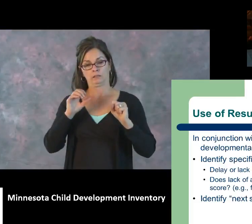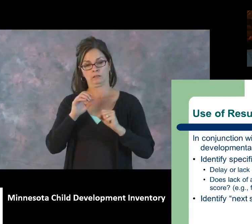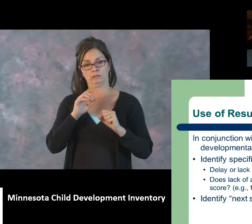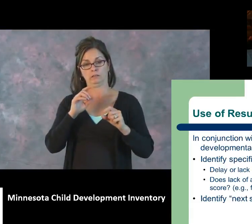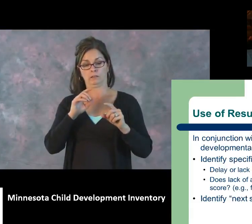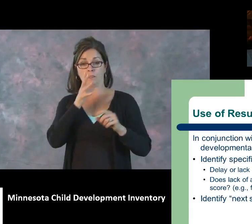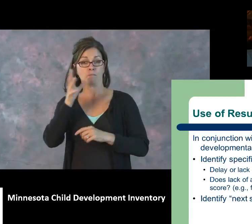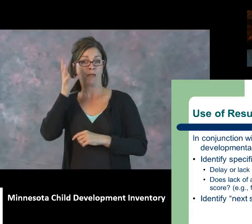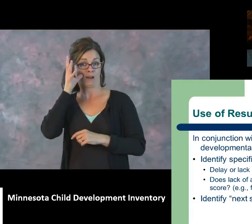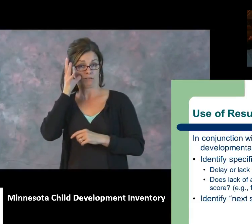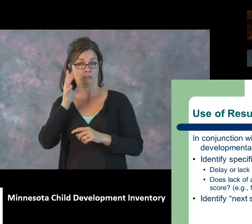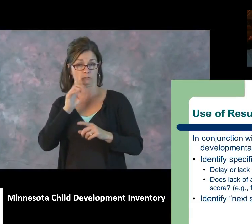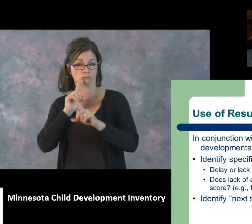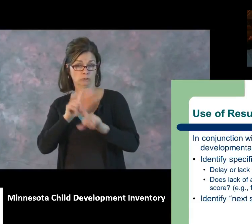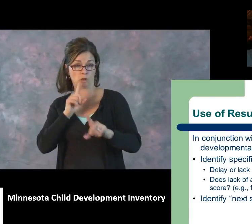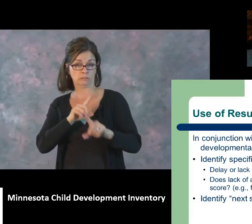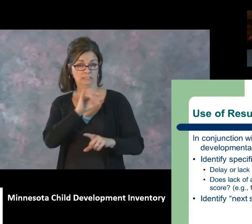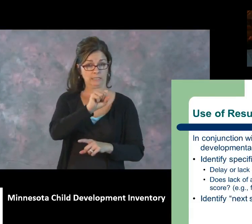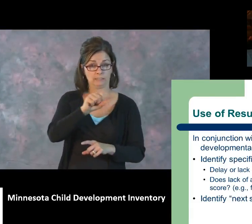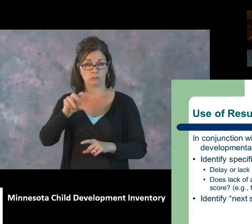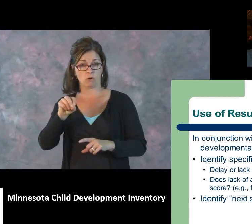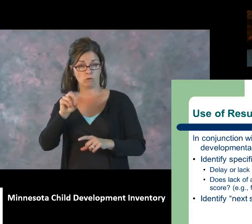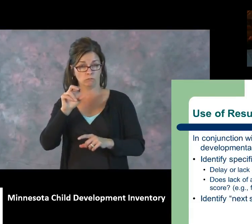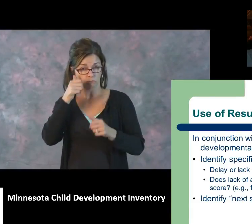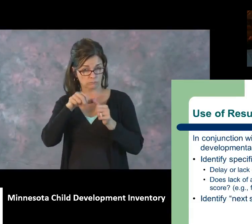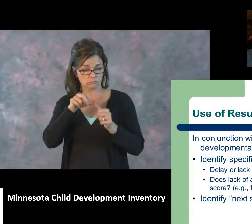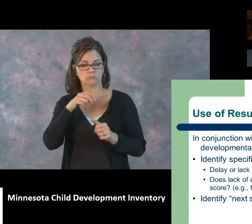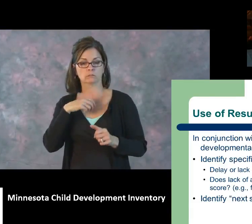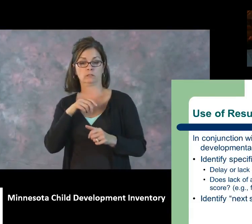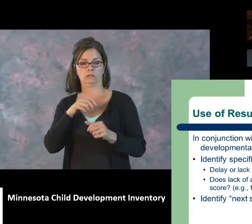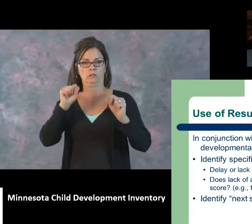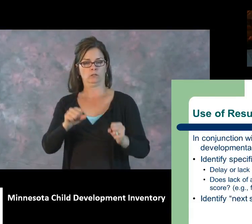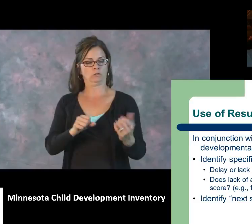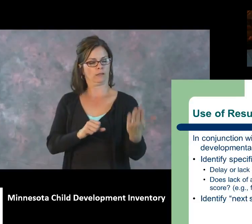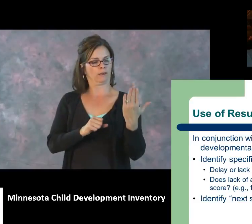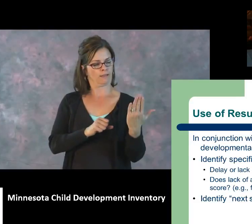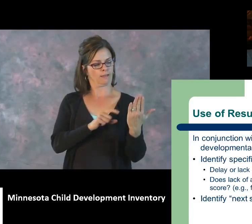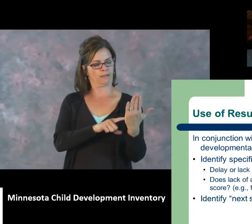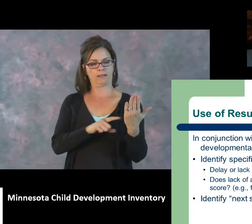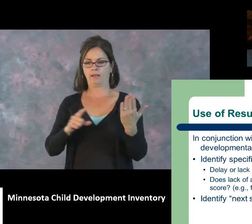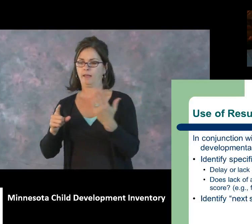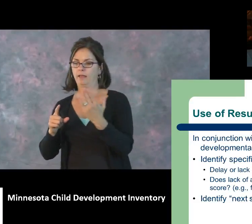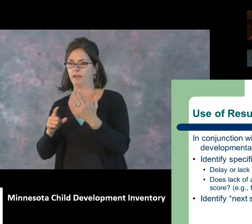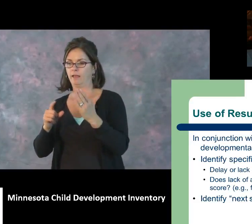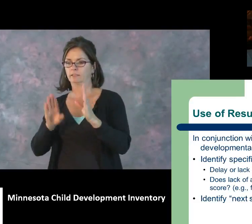that the parent made on the form and compare it to the developmental order of the items,